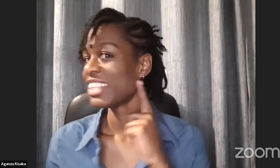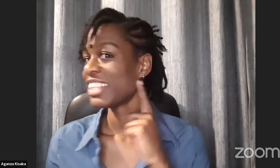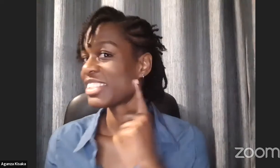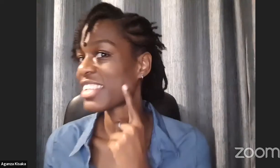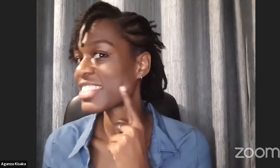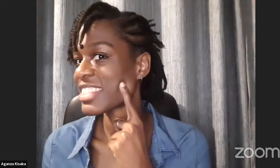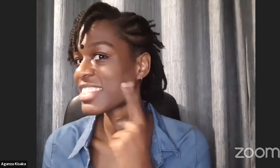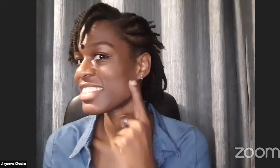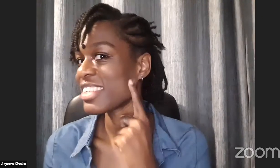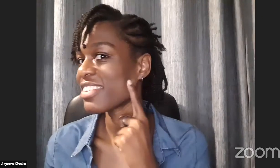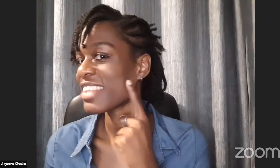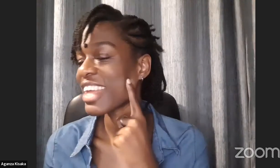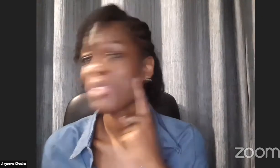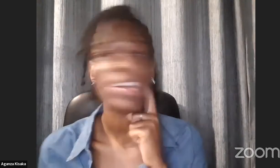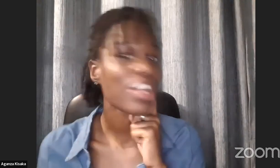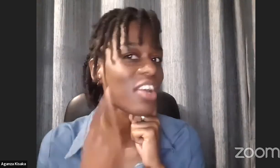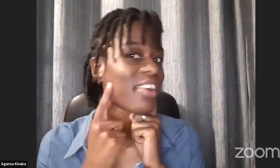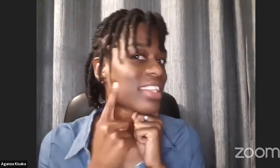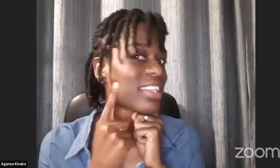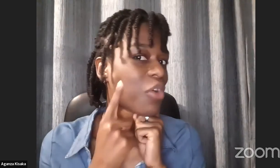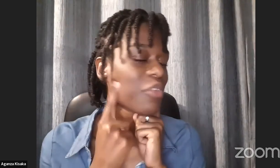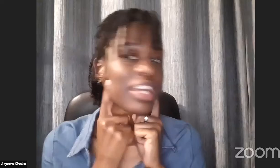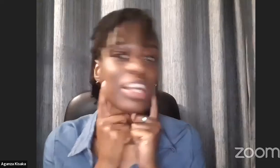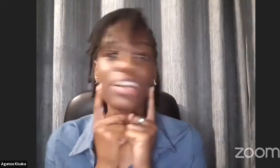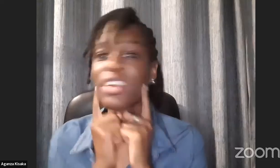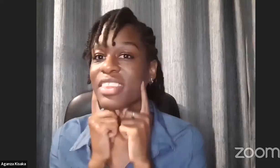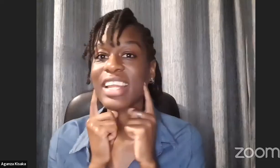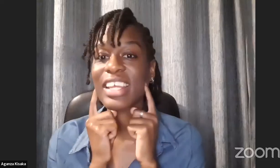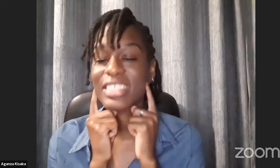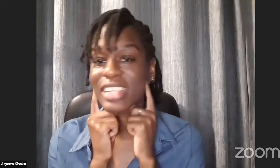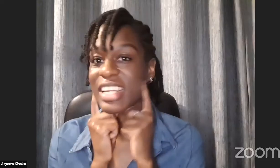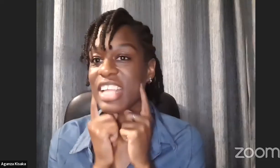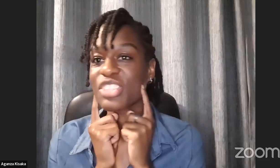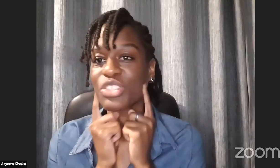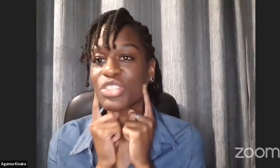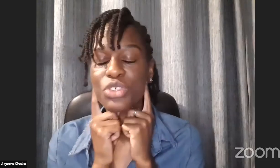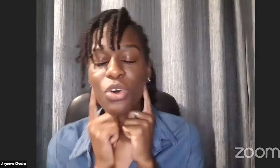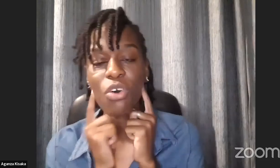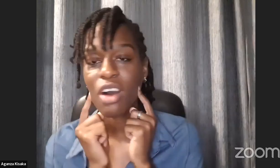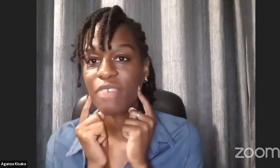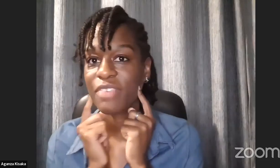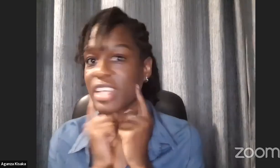So there's this little thing over here and over here that gets clenched so often